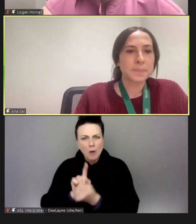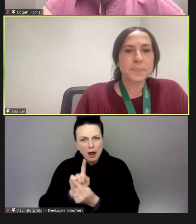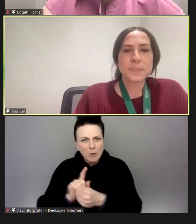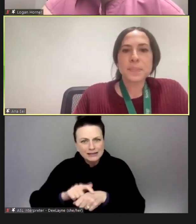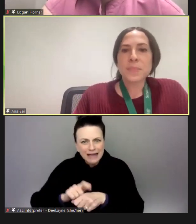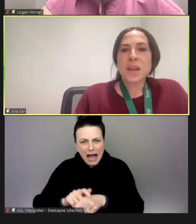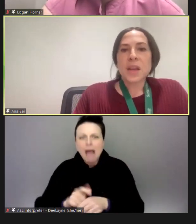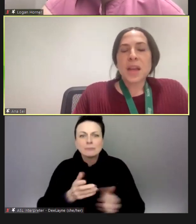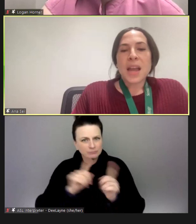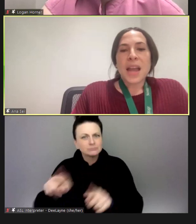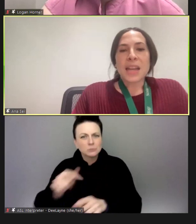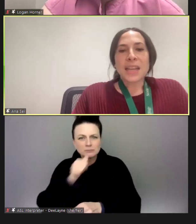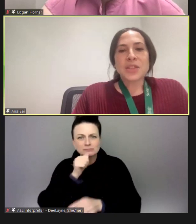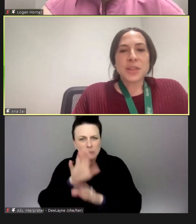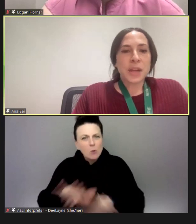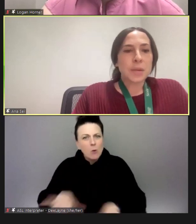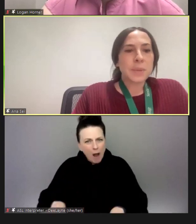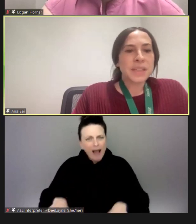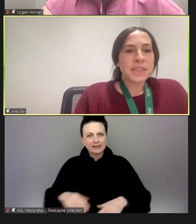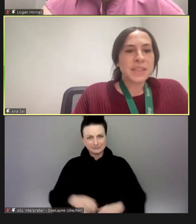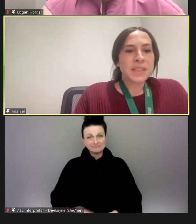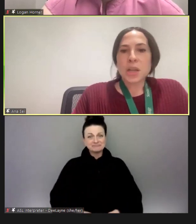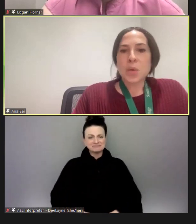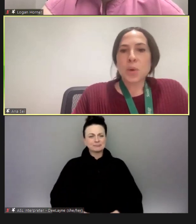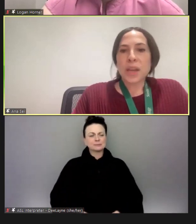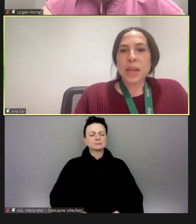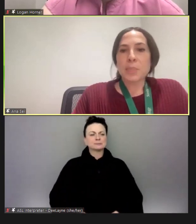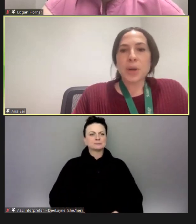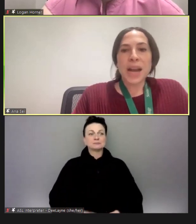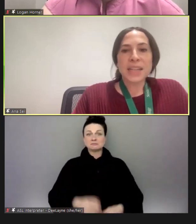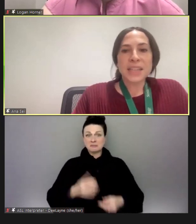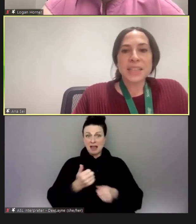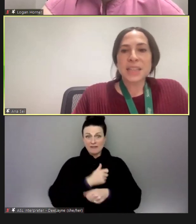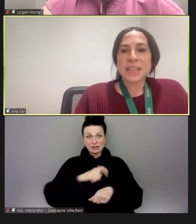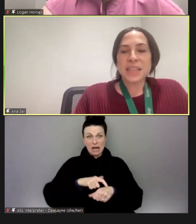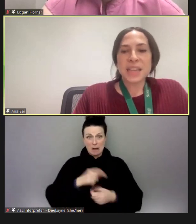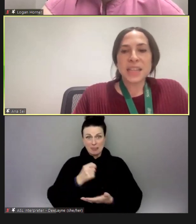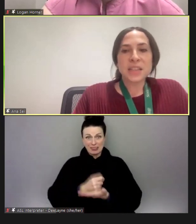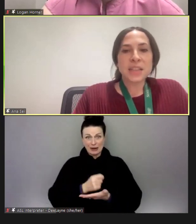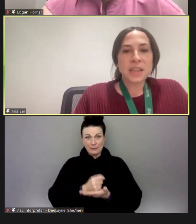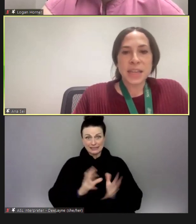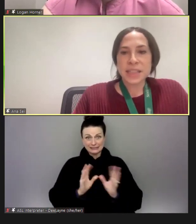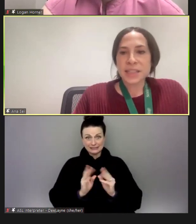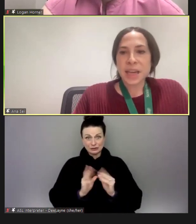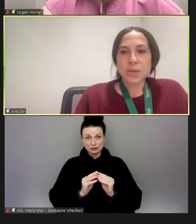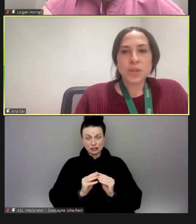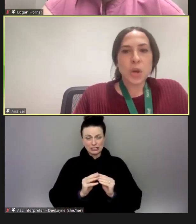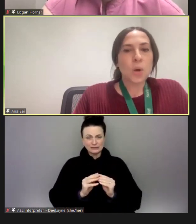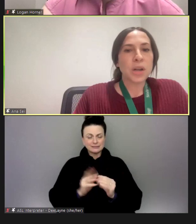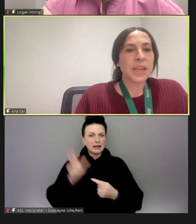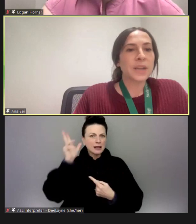baby in each therapy session we practice